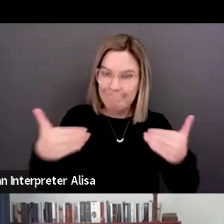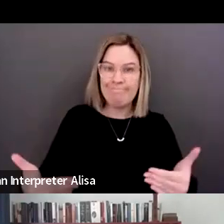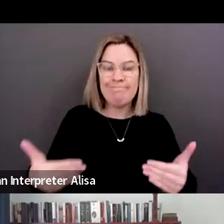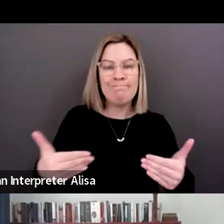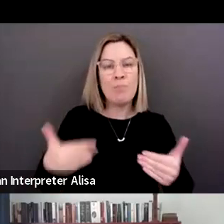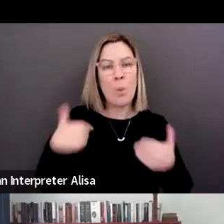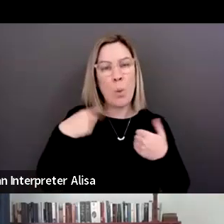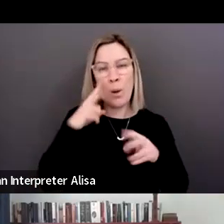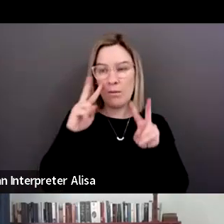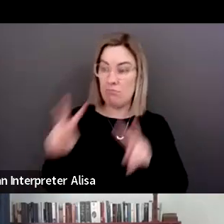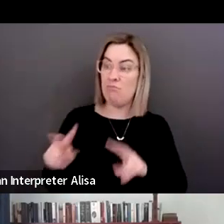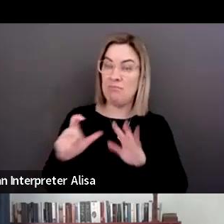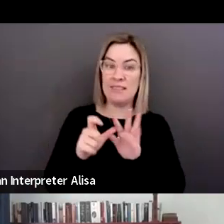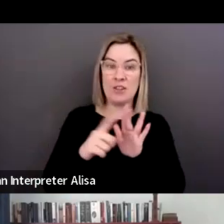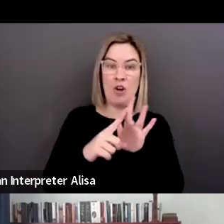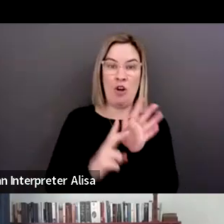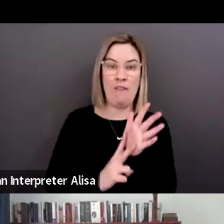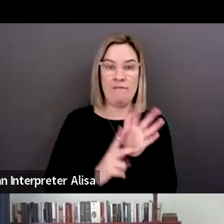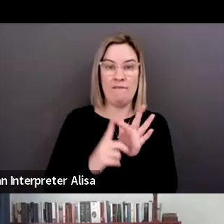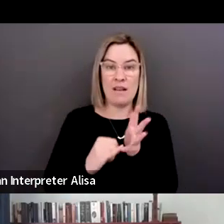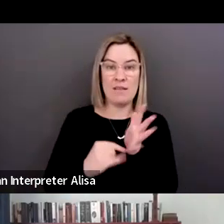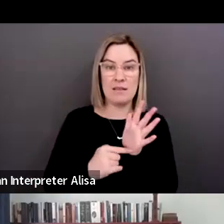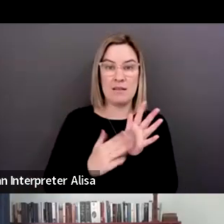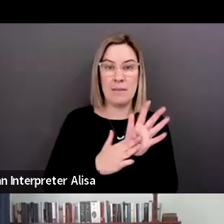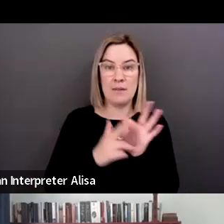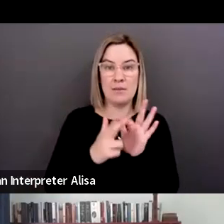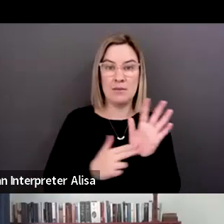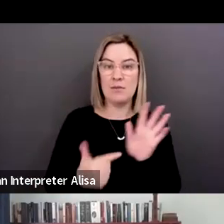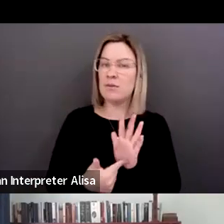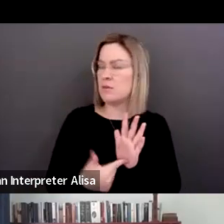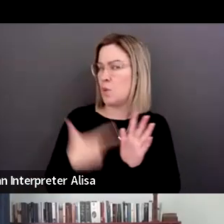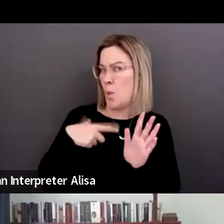both working from our seats of power and really thinking about what are the